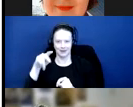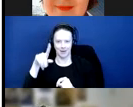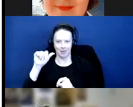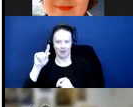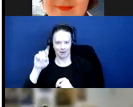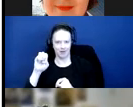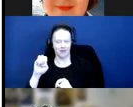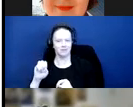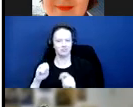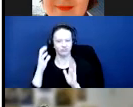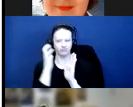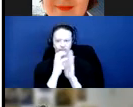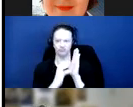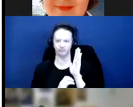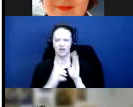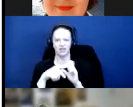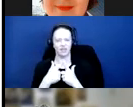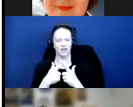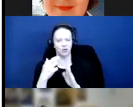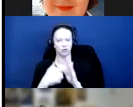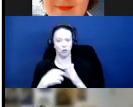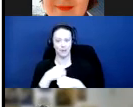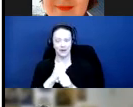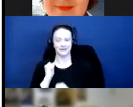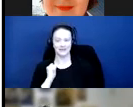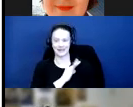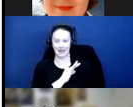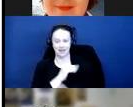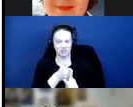So in general, staff aren't creating rules from scratch.